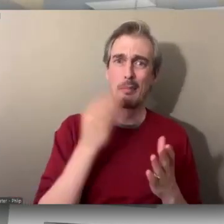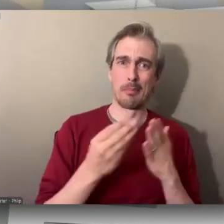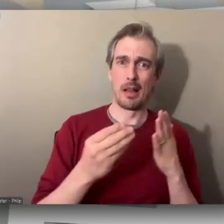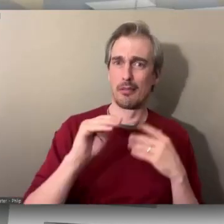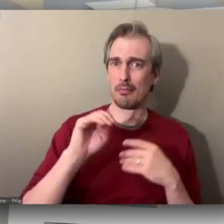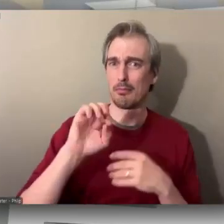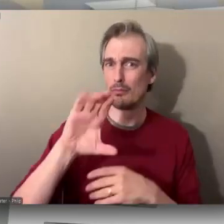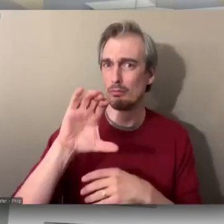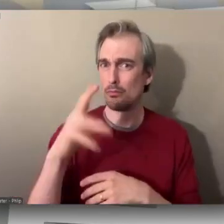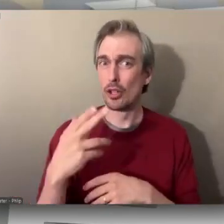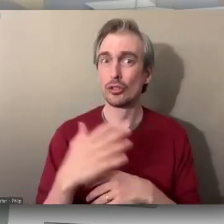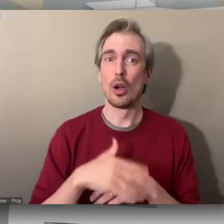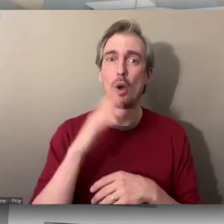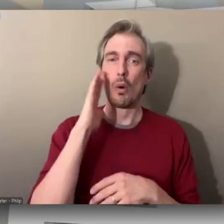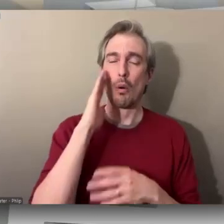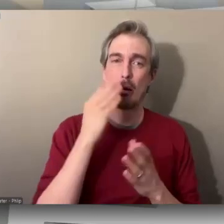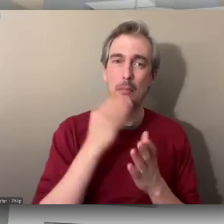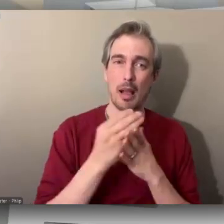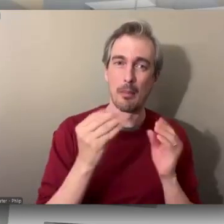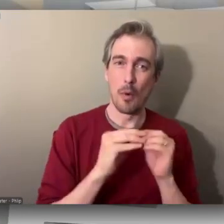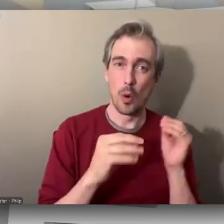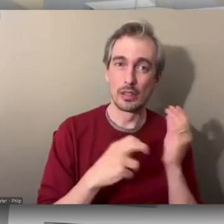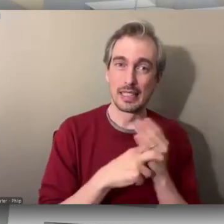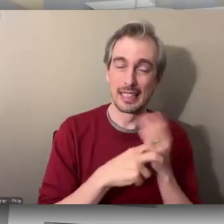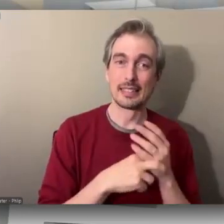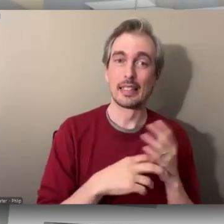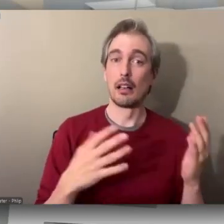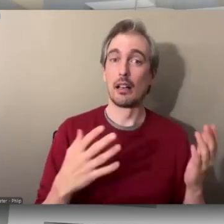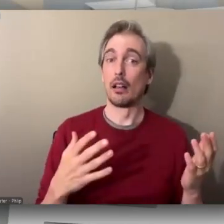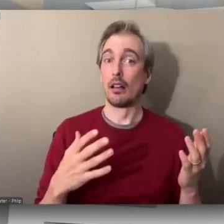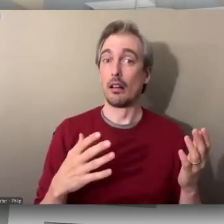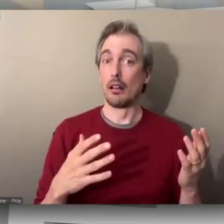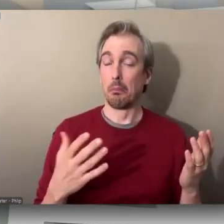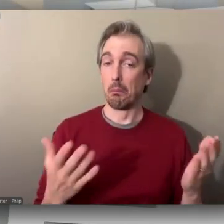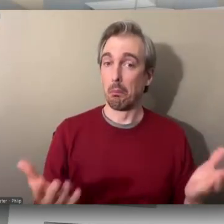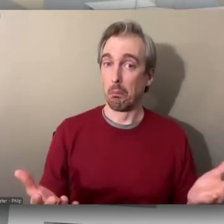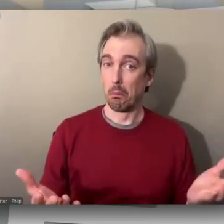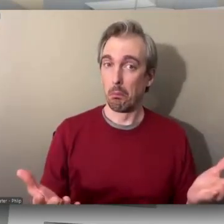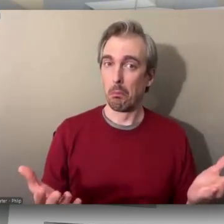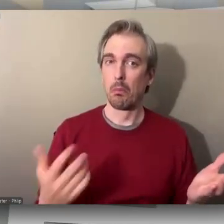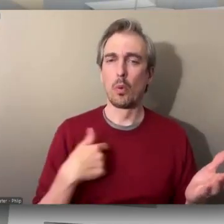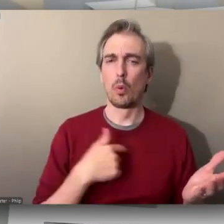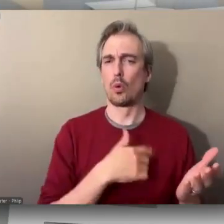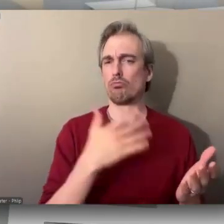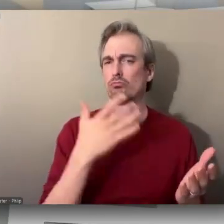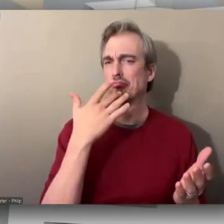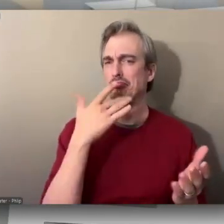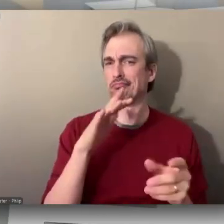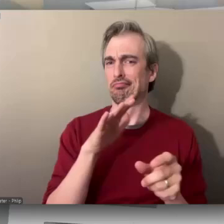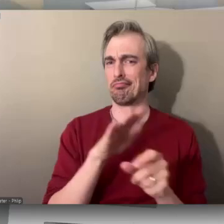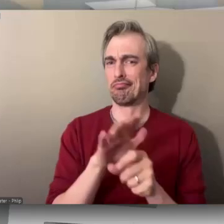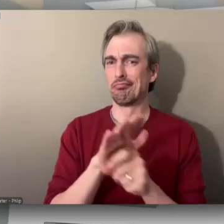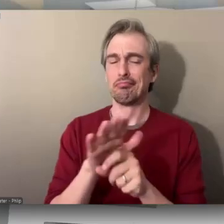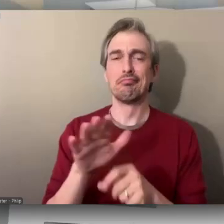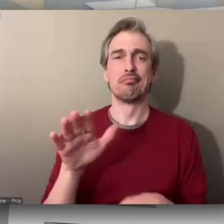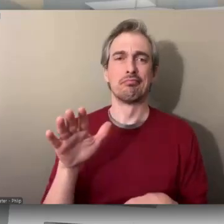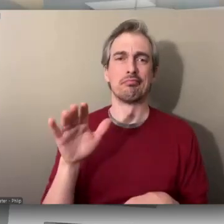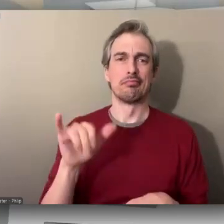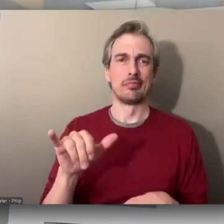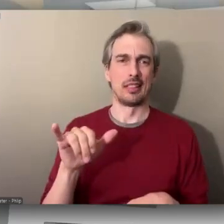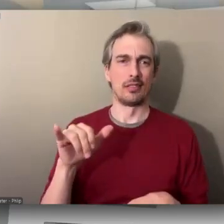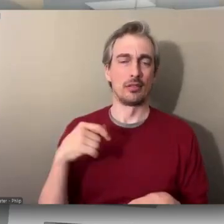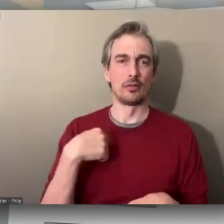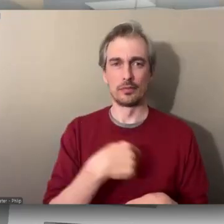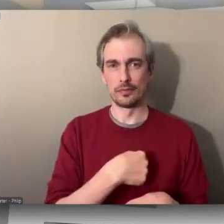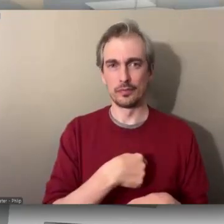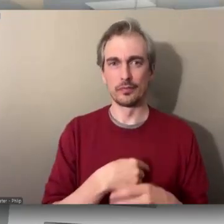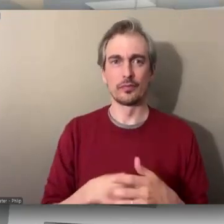who have gone off and done sort of... Perception research. In their audience bases. After they've